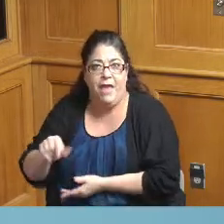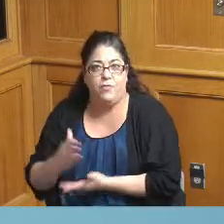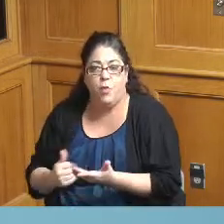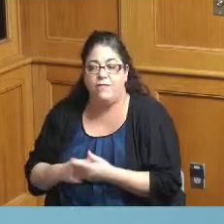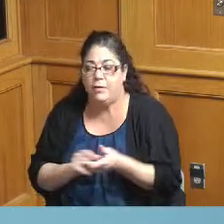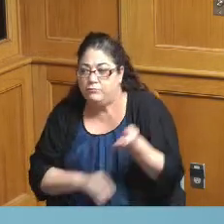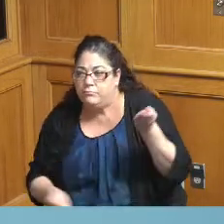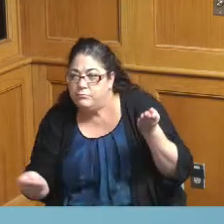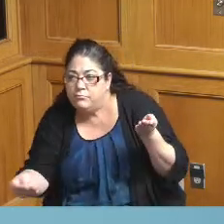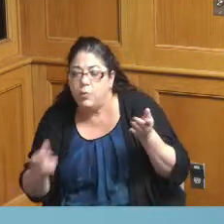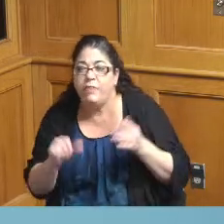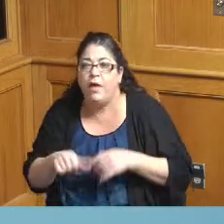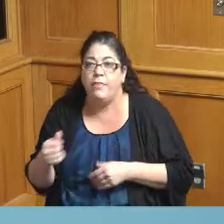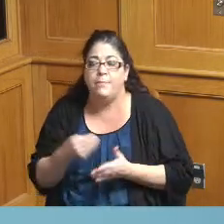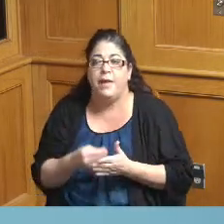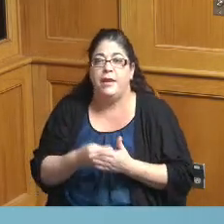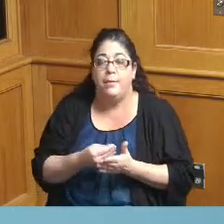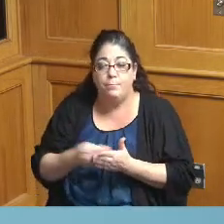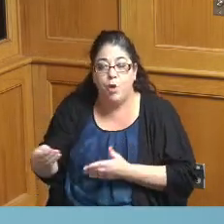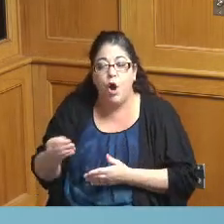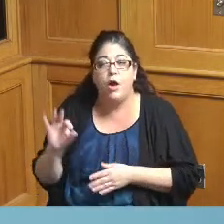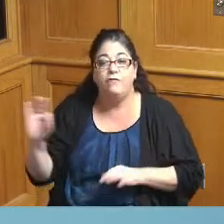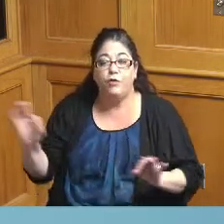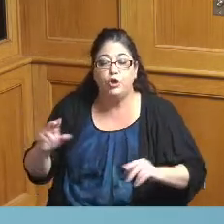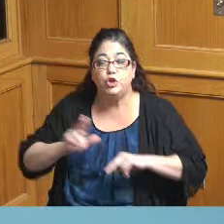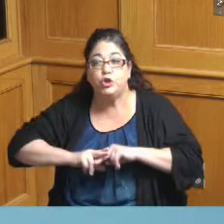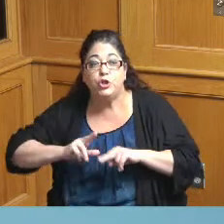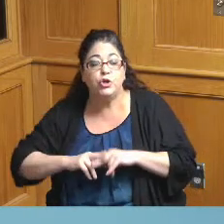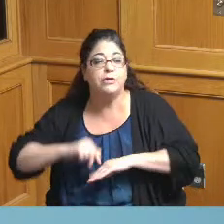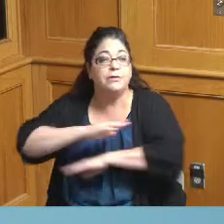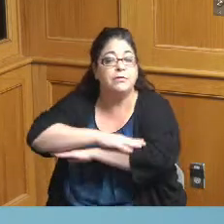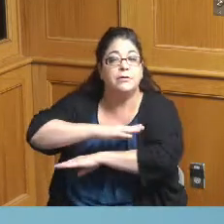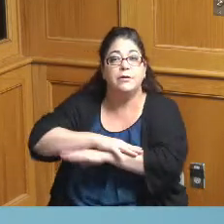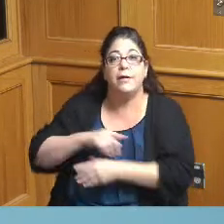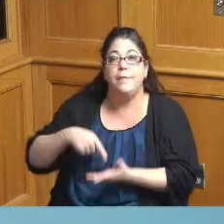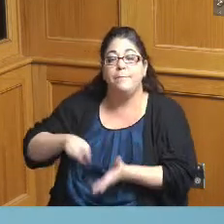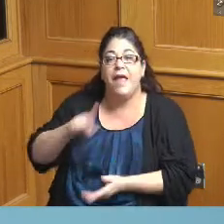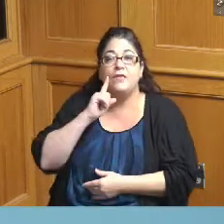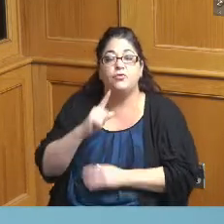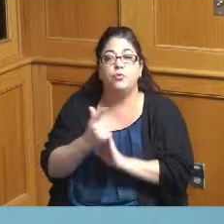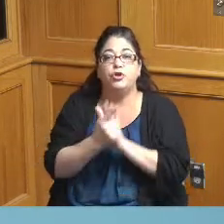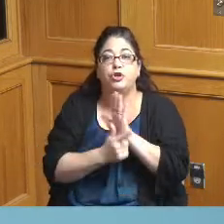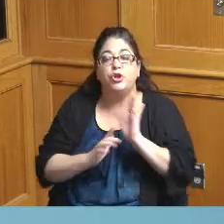bought Furniture carpet made payments to Guardians and attorneys computer equipment